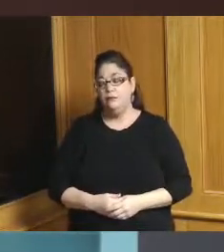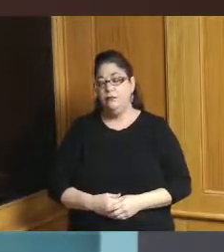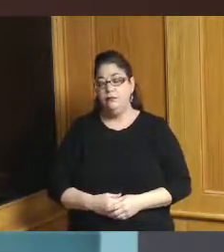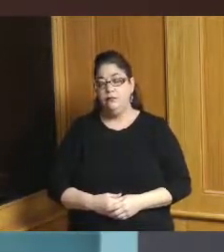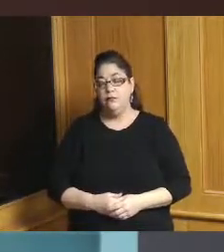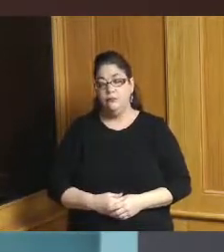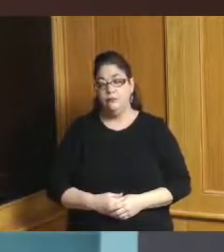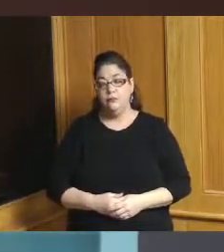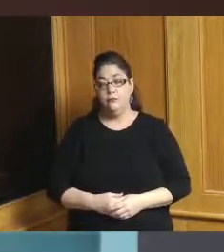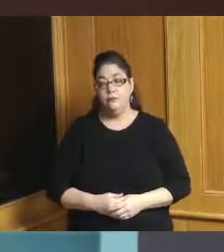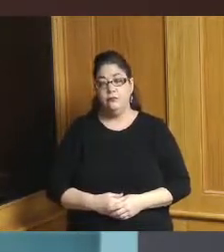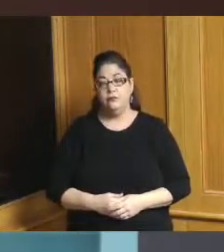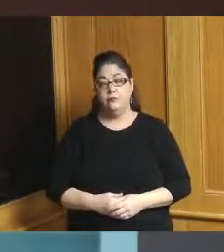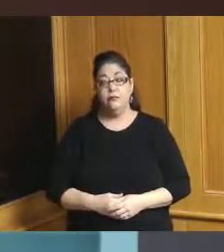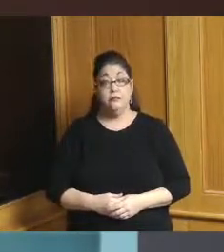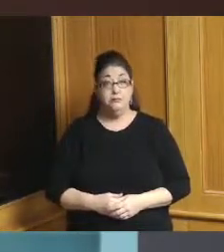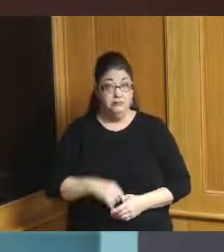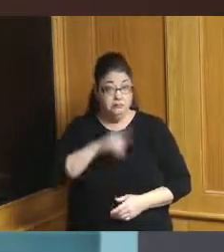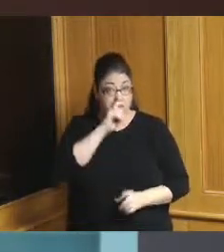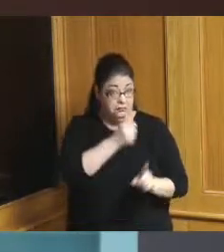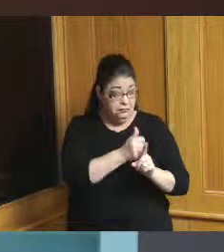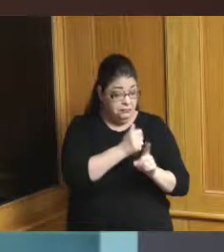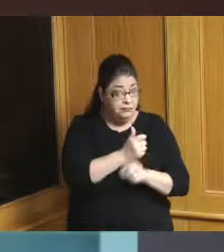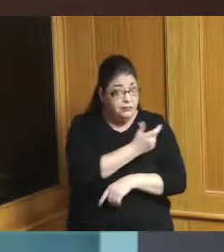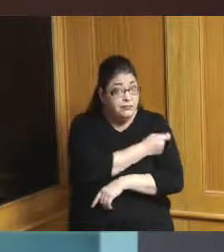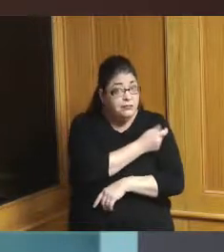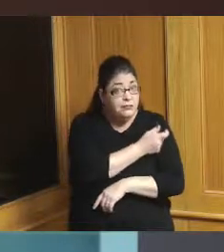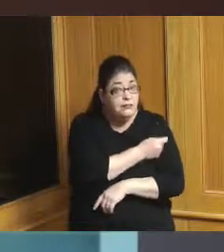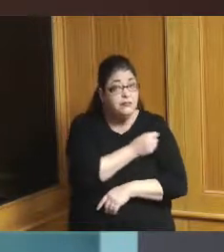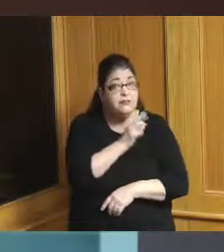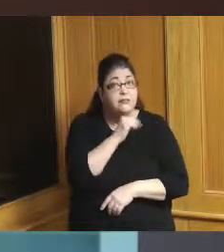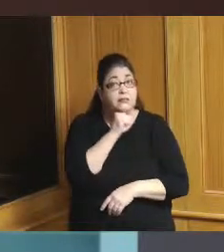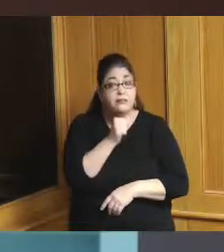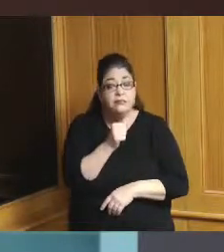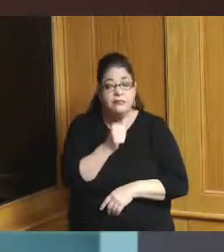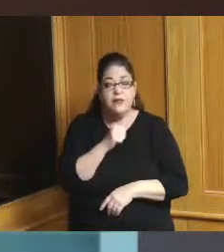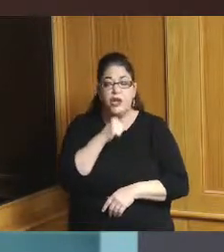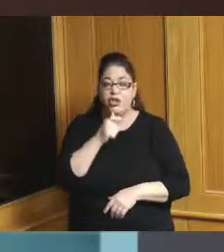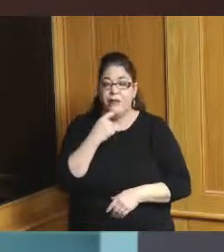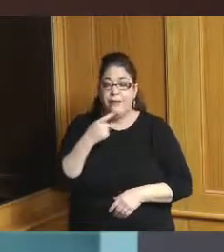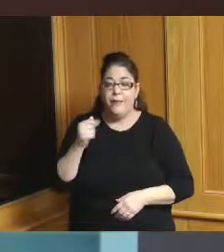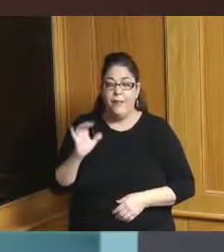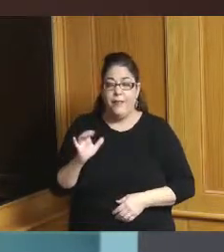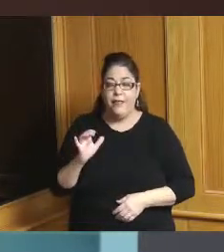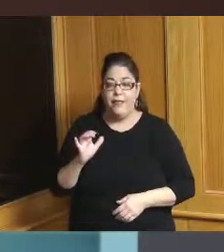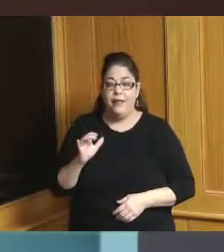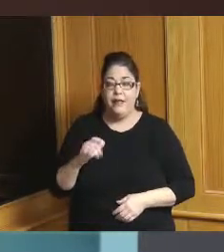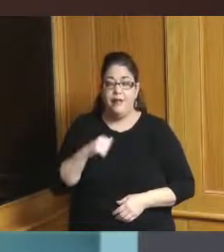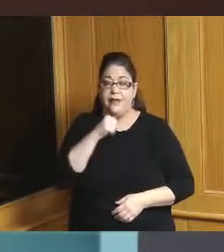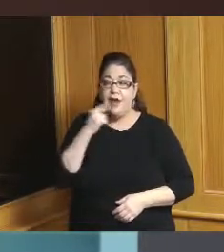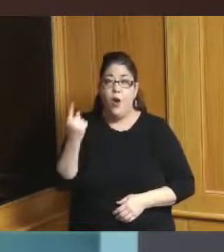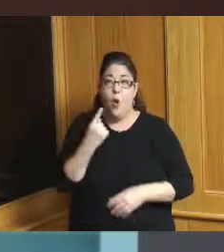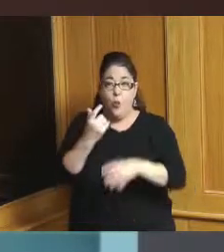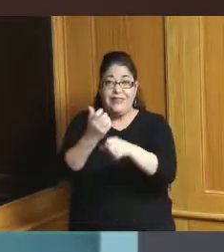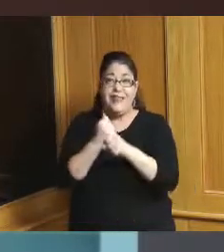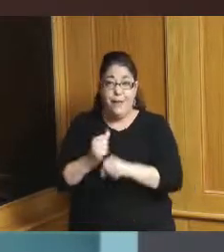how about your kids or do they get the vaccination because you know I shouldn't say this publicly but I don't always get the flu shot but my kids always get the flu shot